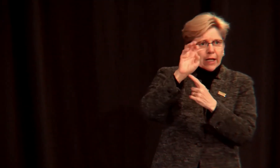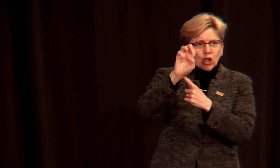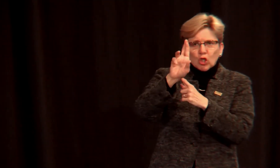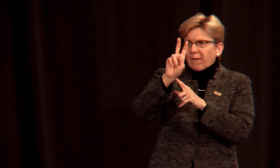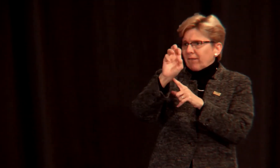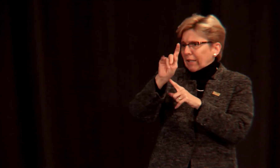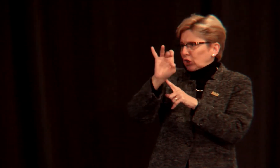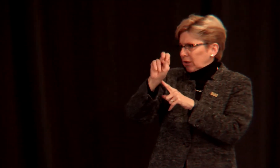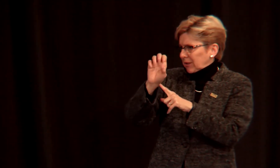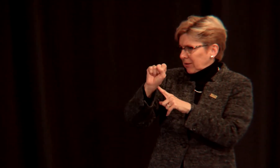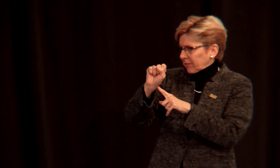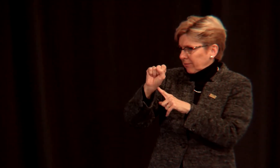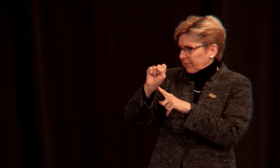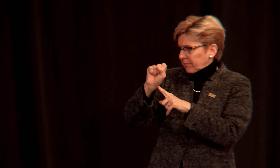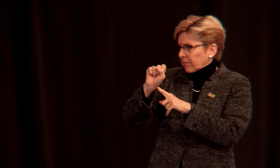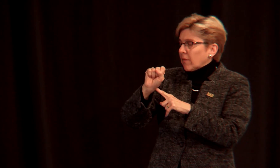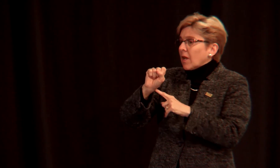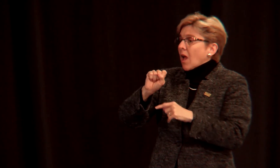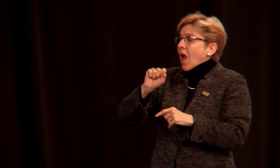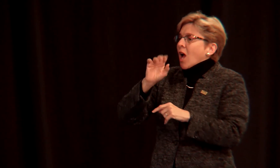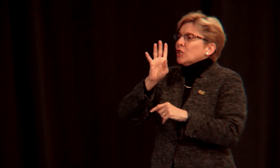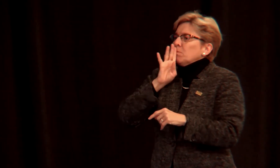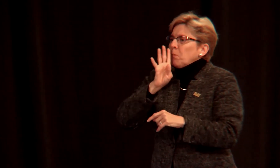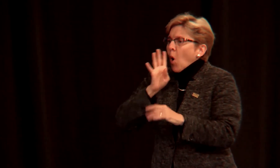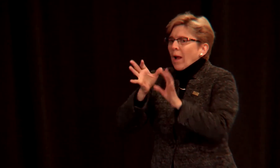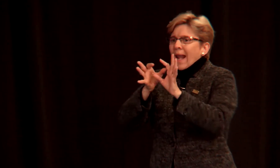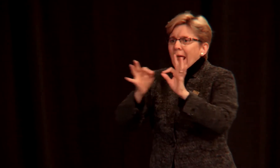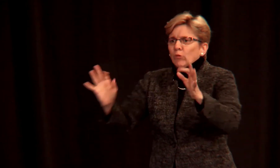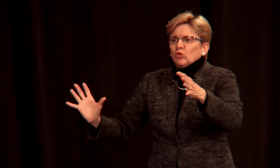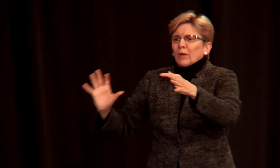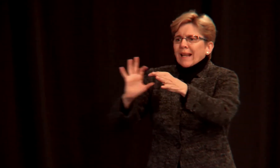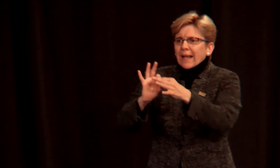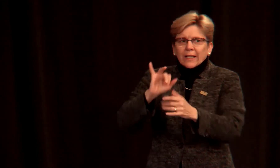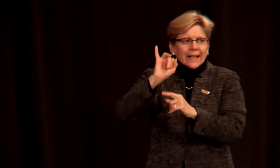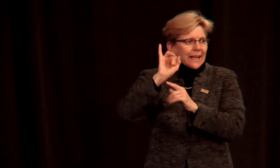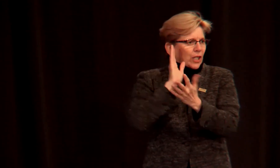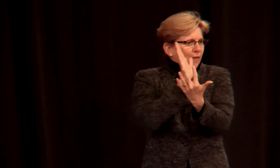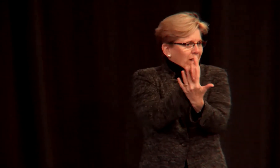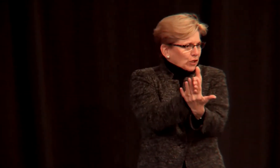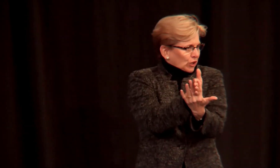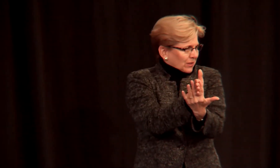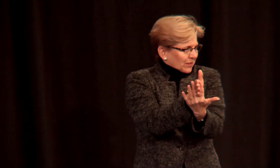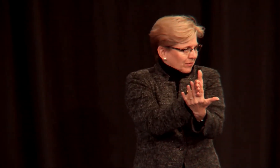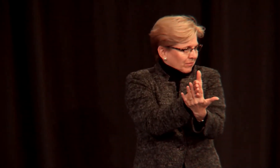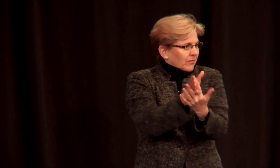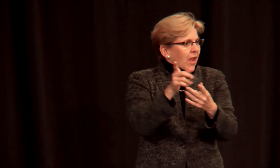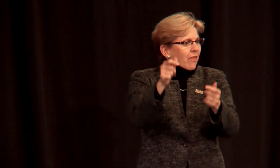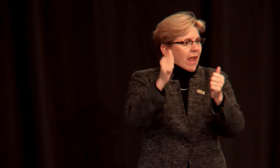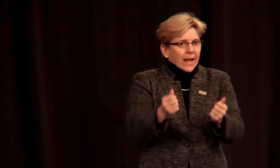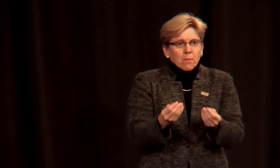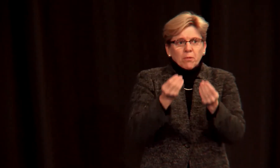medical intervention, spoken language related interventions.